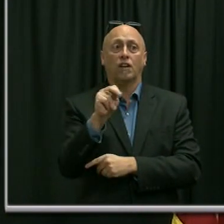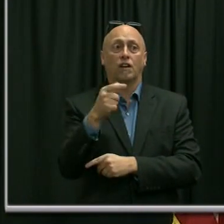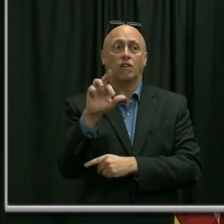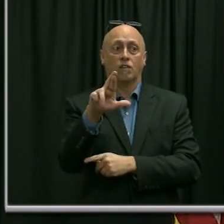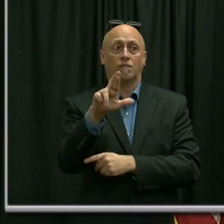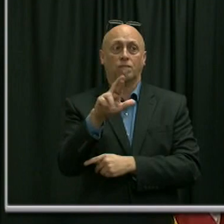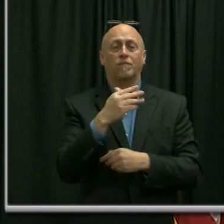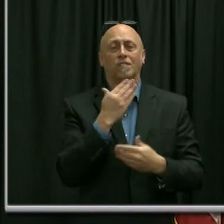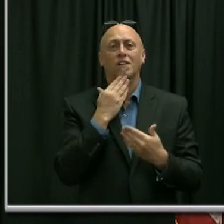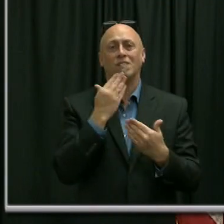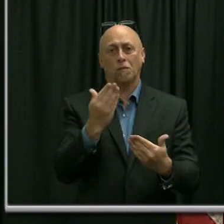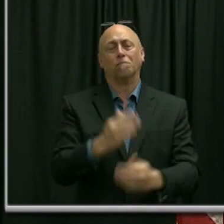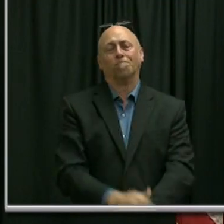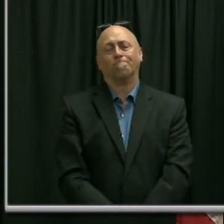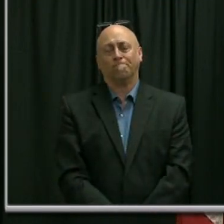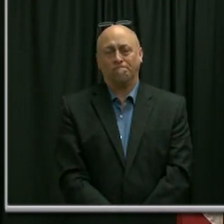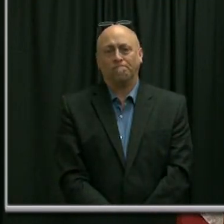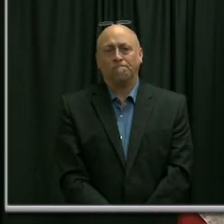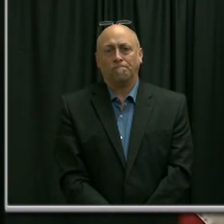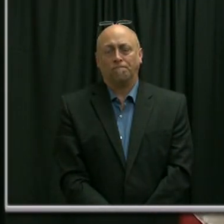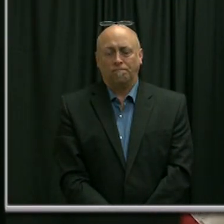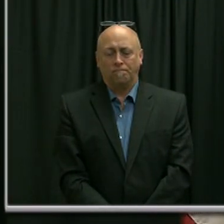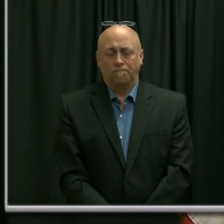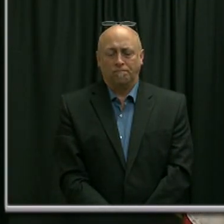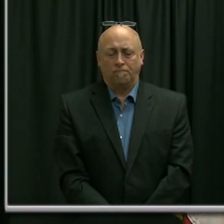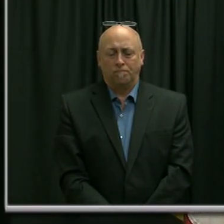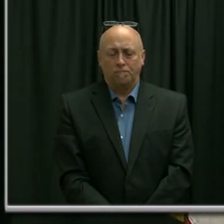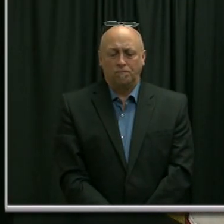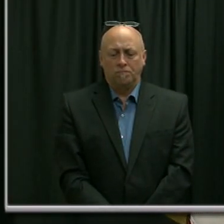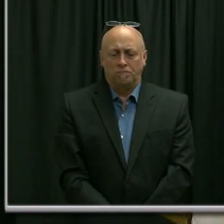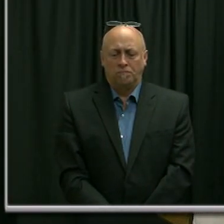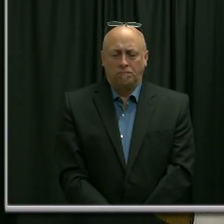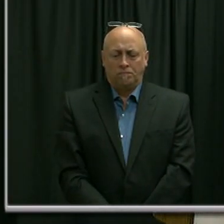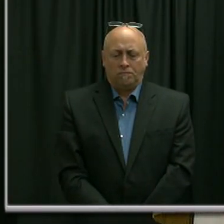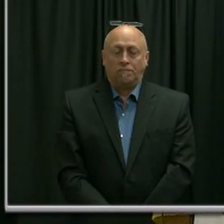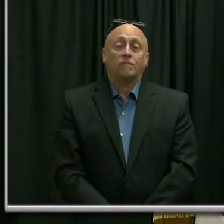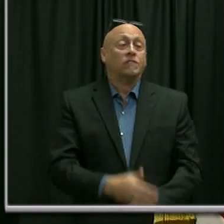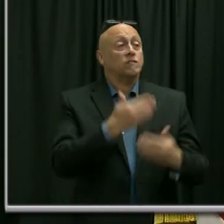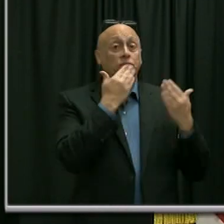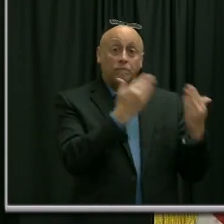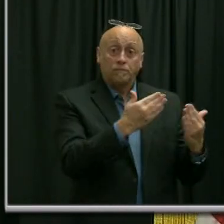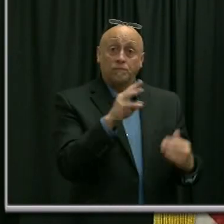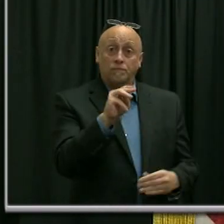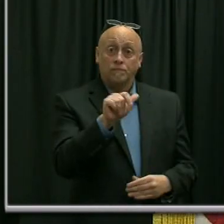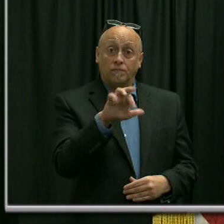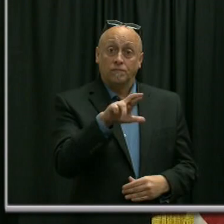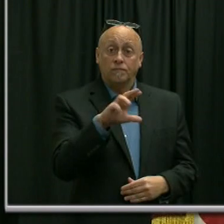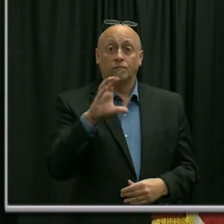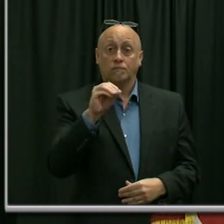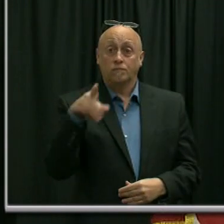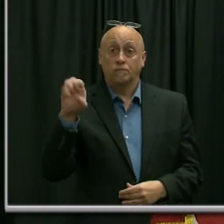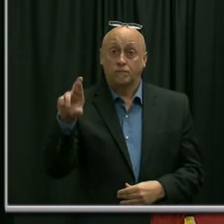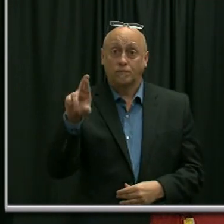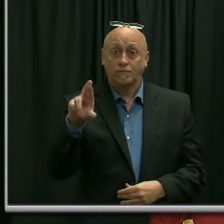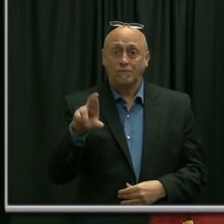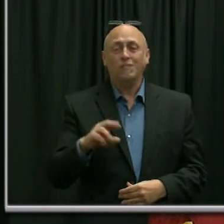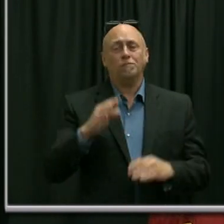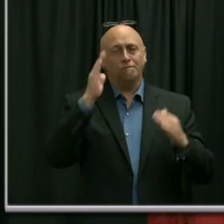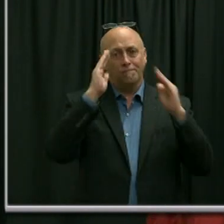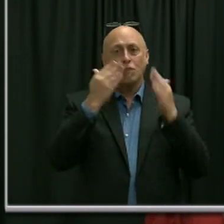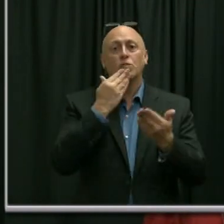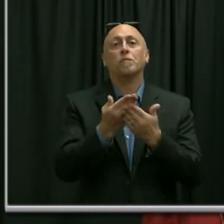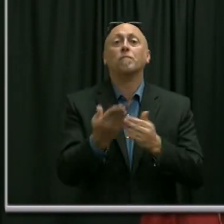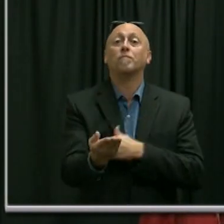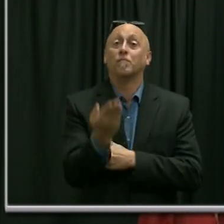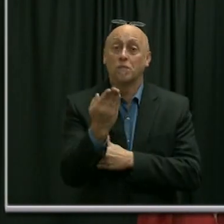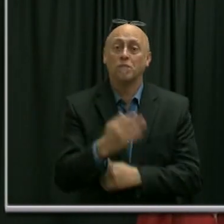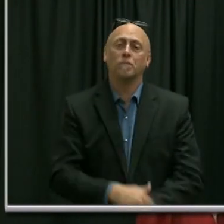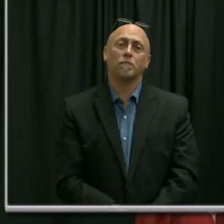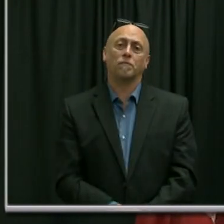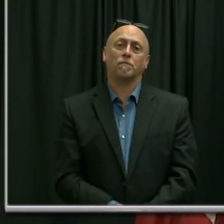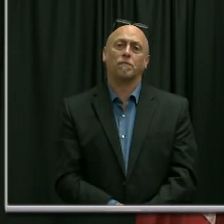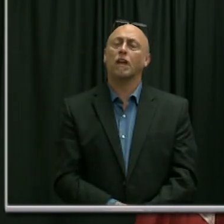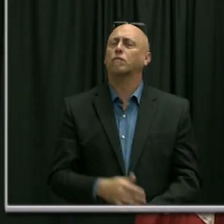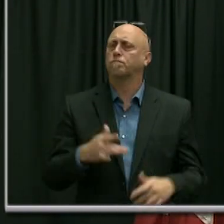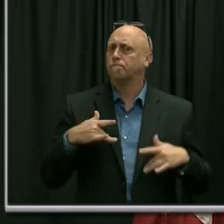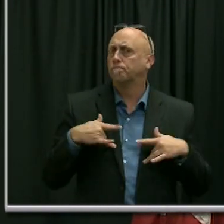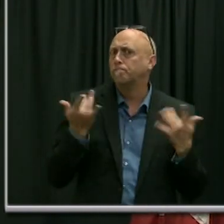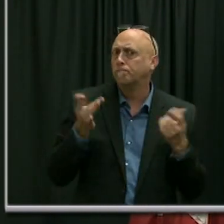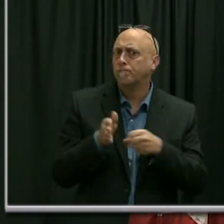YOU. THANK YOU MAYOR COOPER